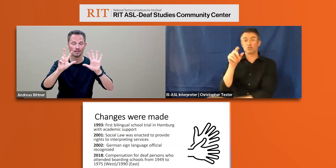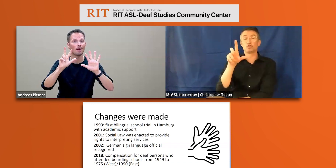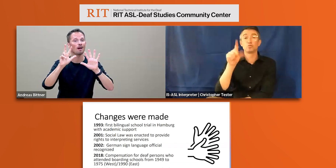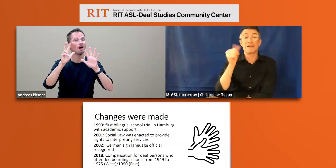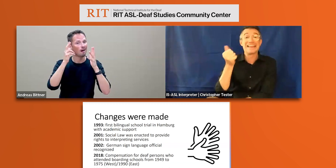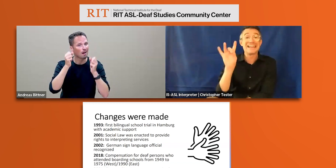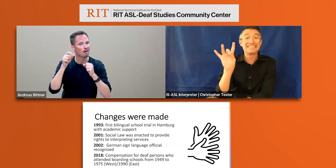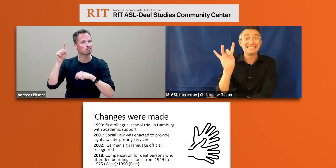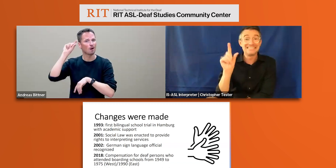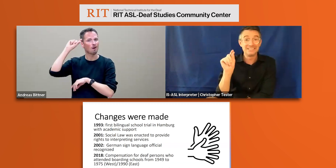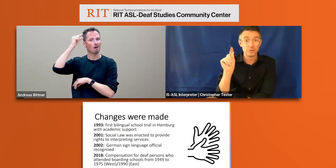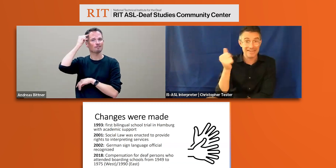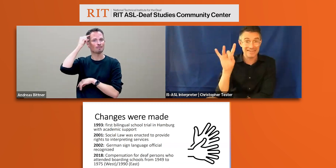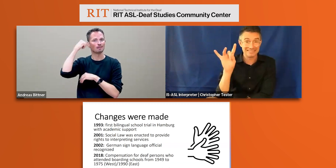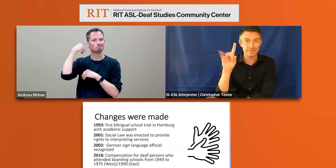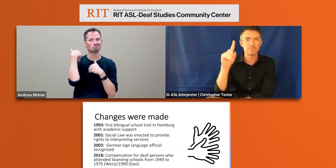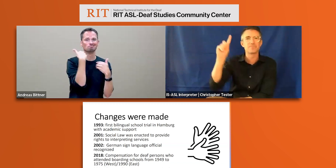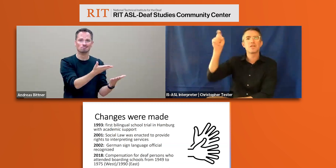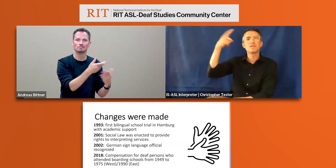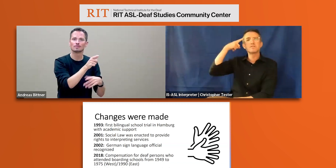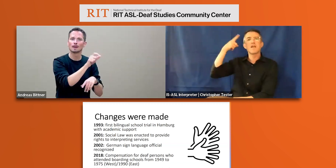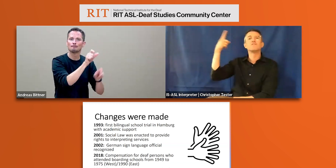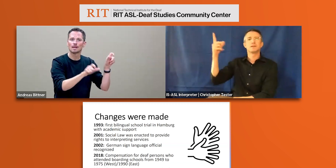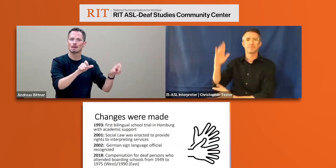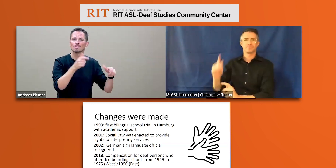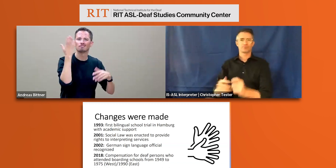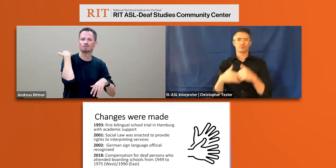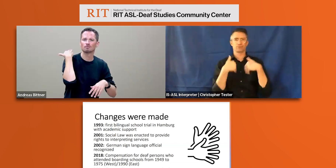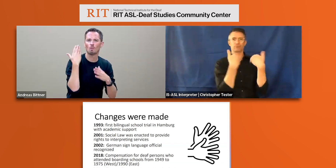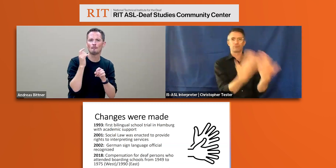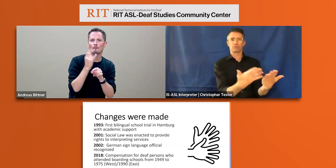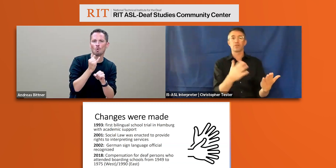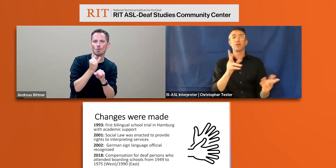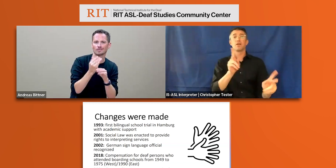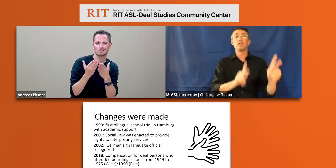most recently in 2018.